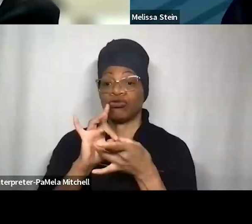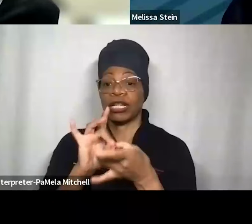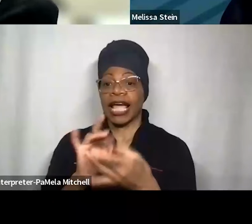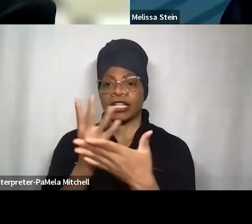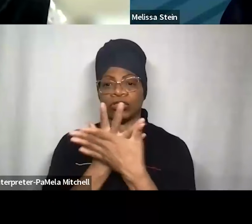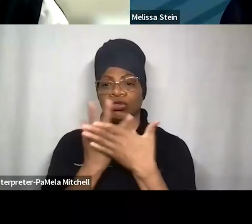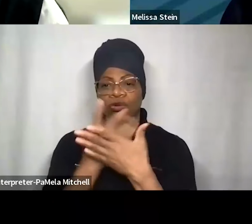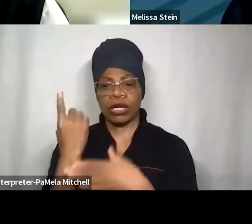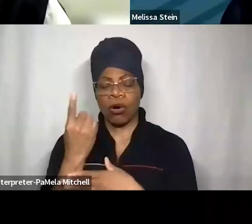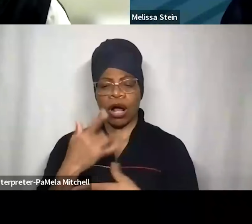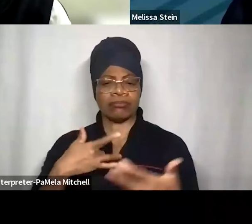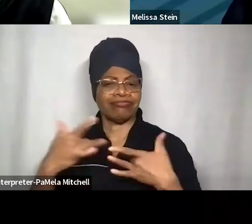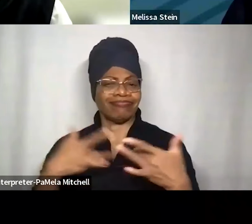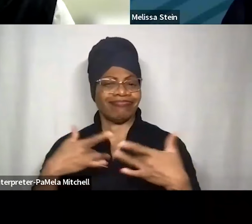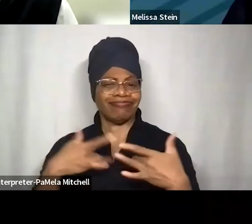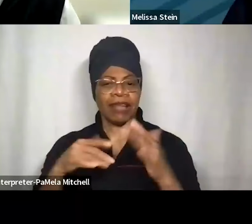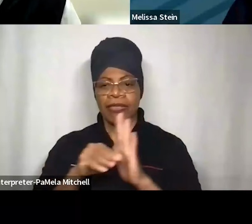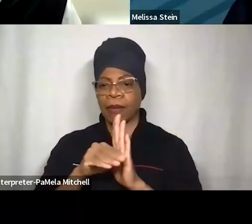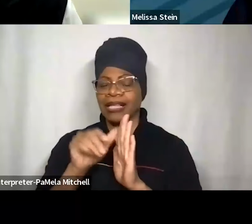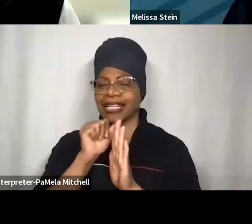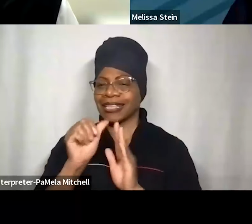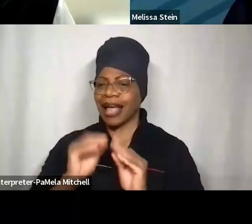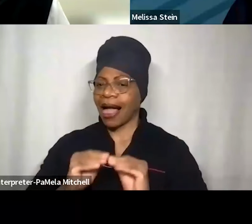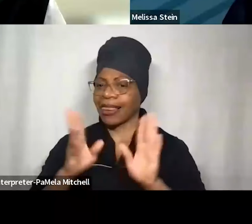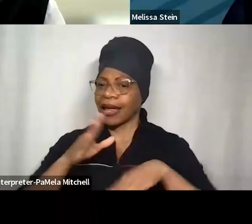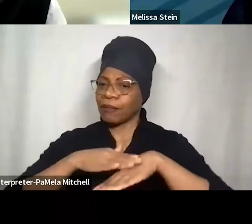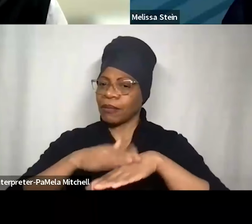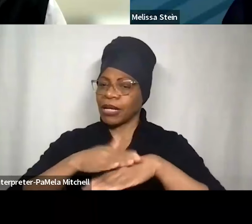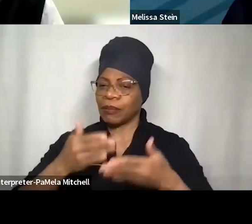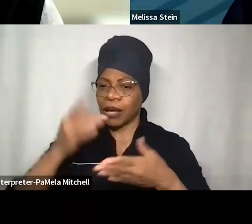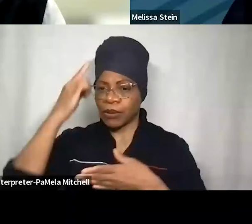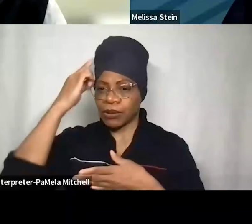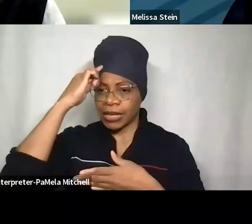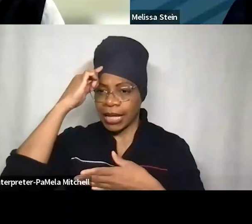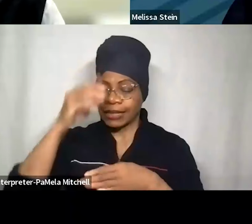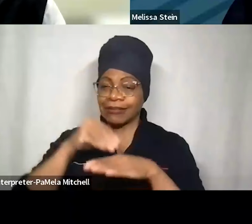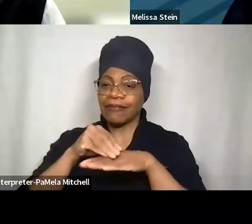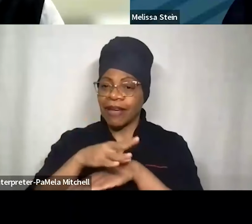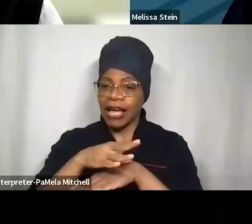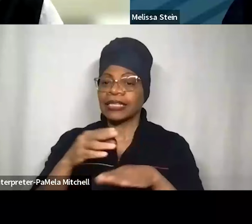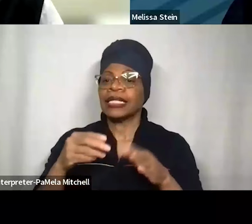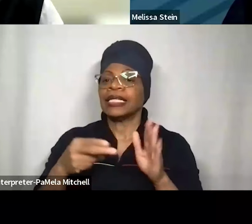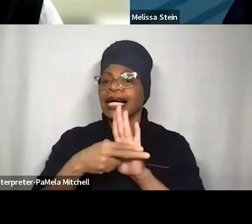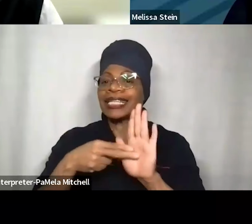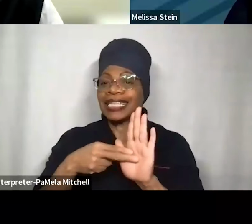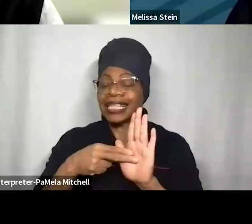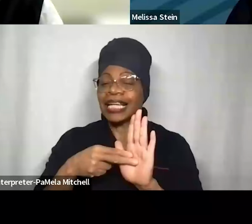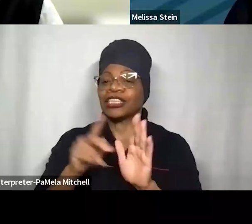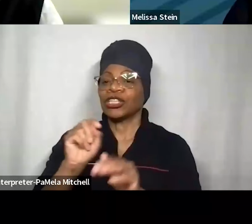I worry that the message wasn't clear and probation may think that risk assessment is a diagnostic tool or can provide a level of care determination."